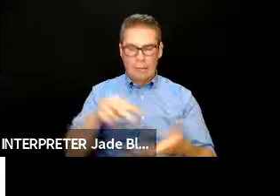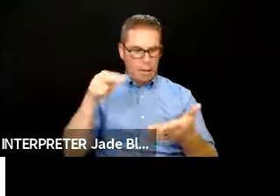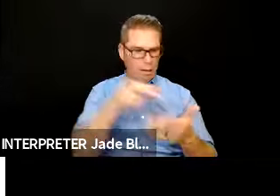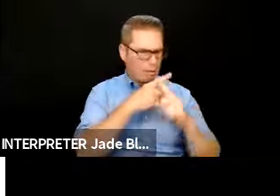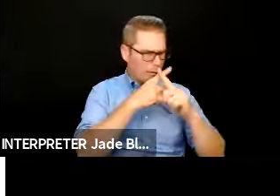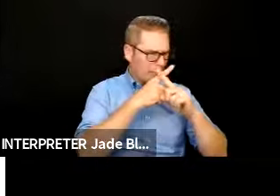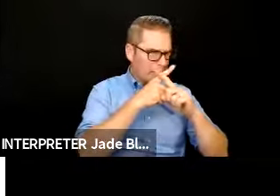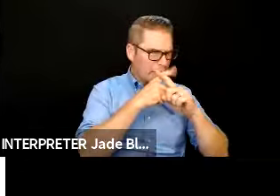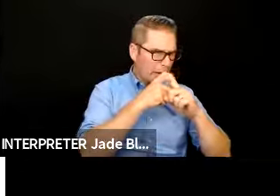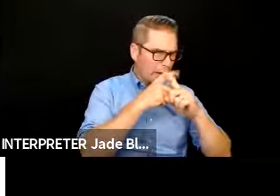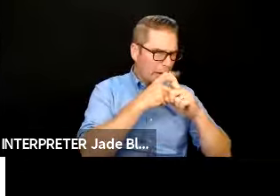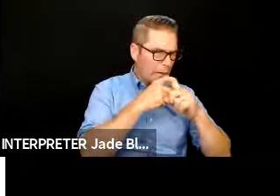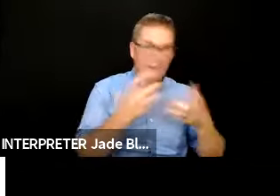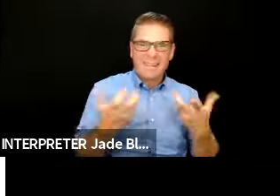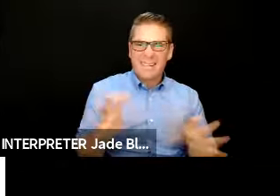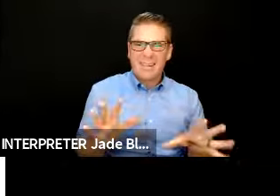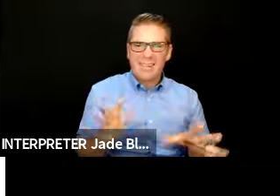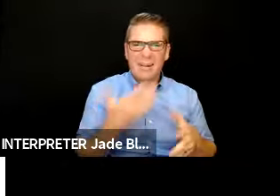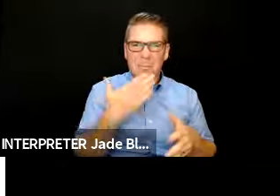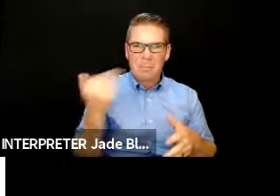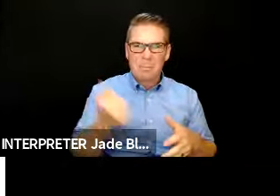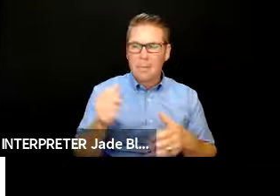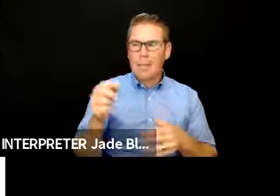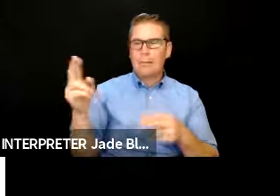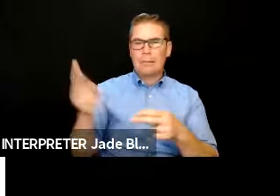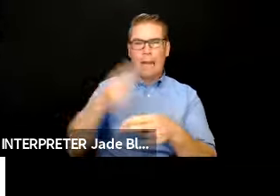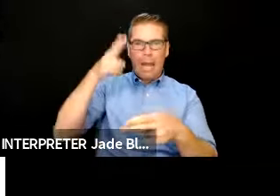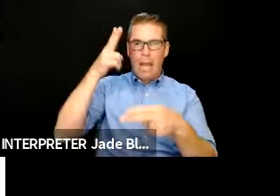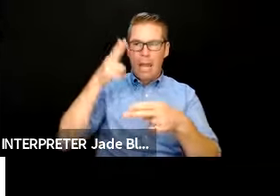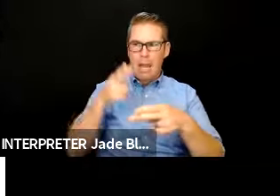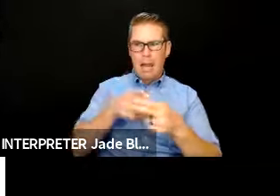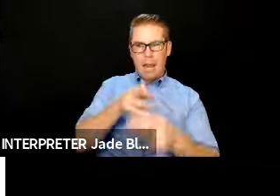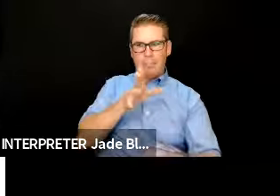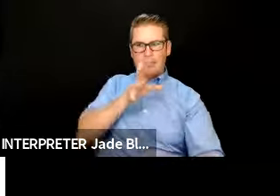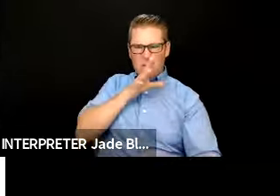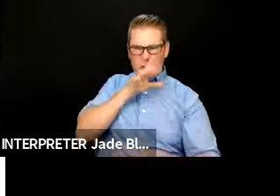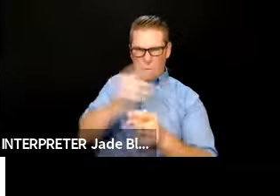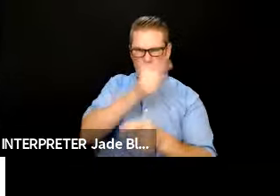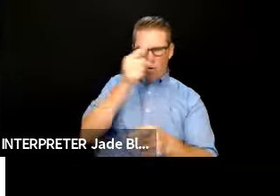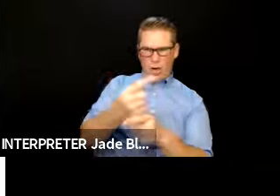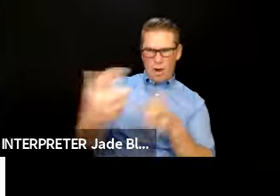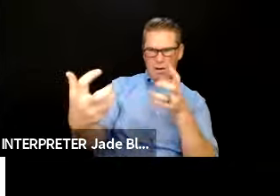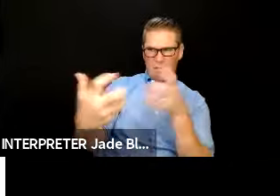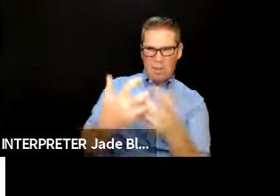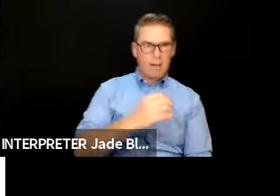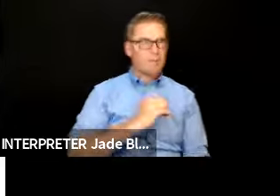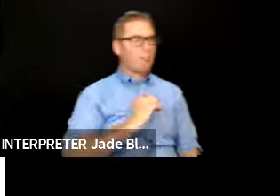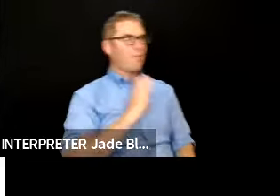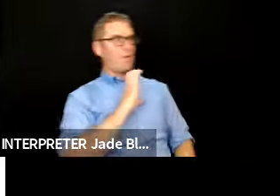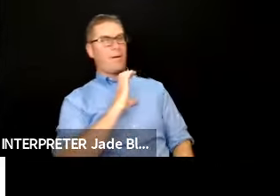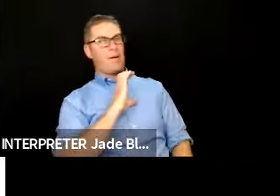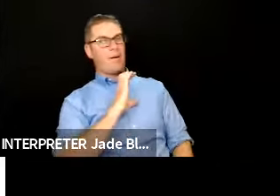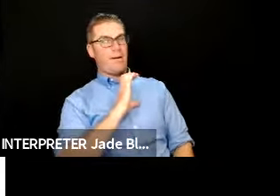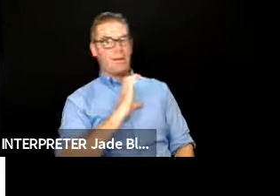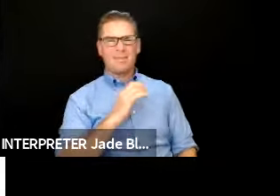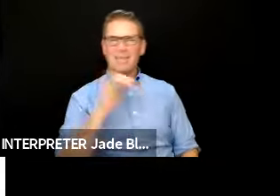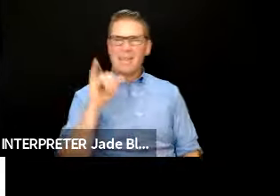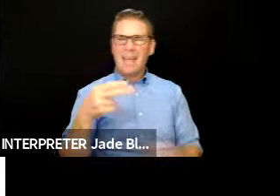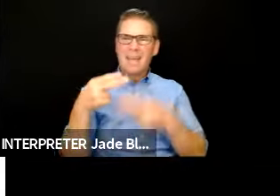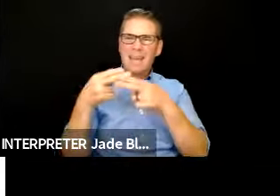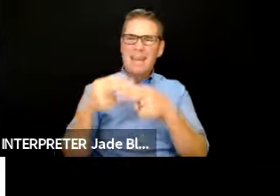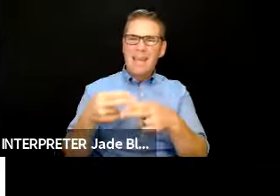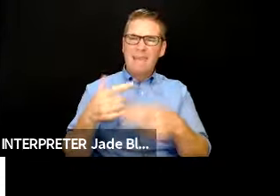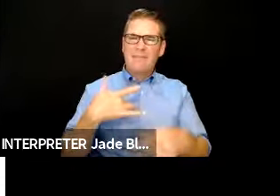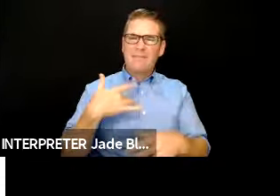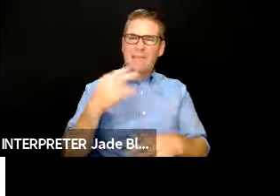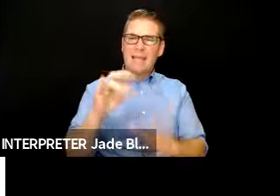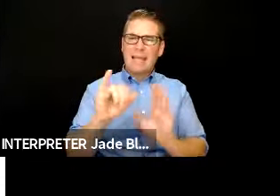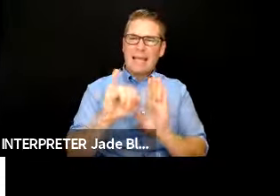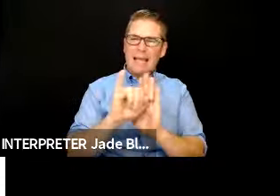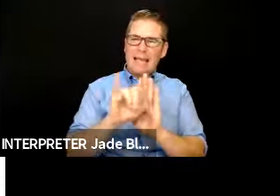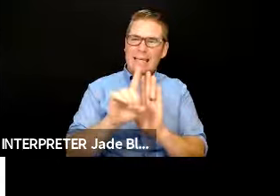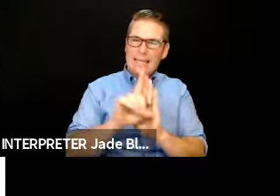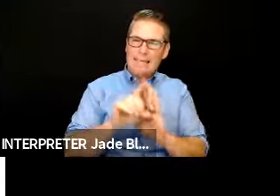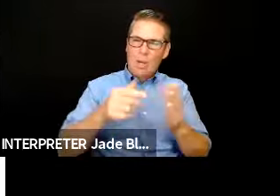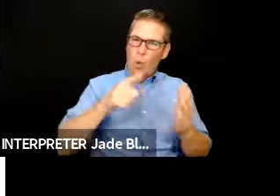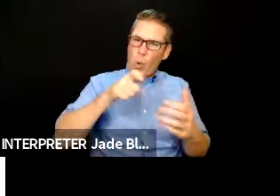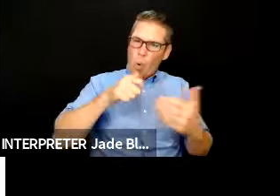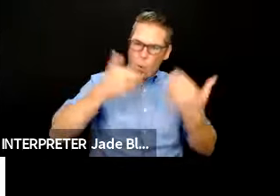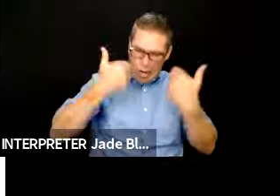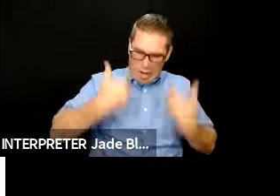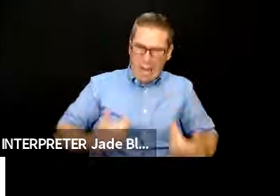Another tool that I want to mention is name coach as well which is integrated into canvas you can have your students use name coach to record the pronunciation of their name